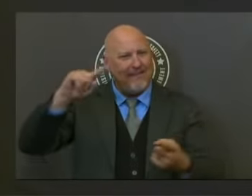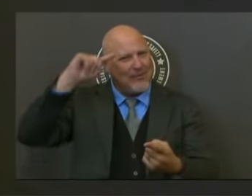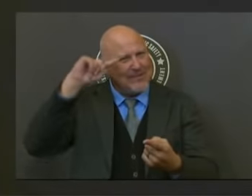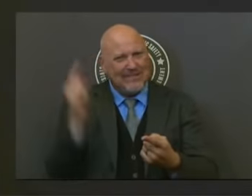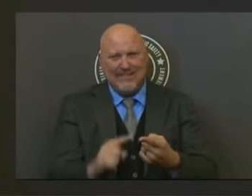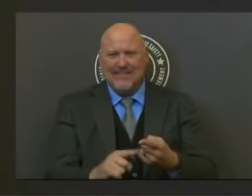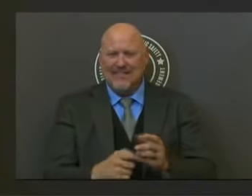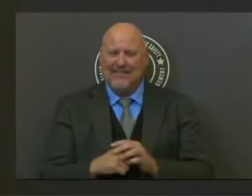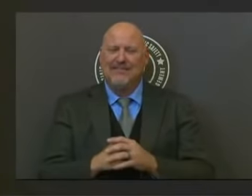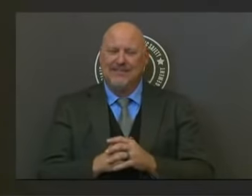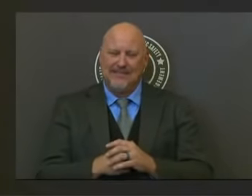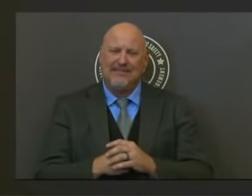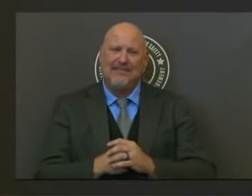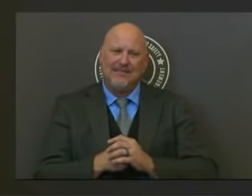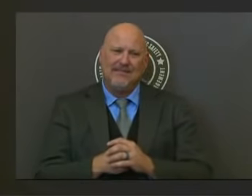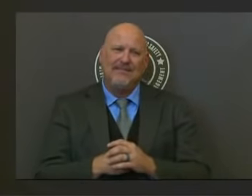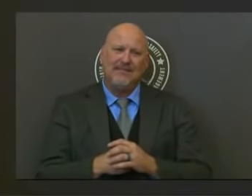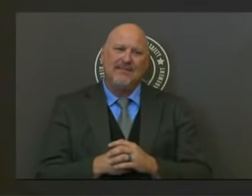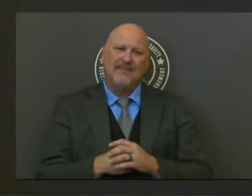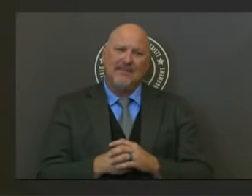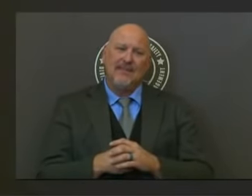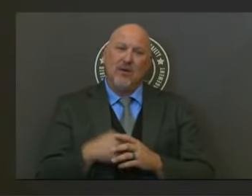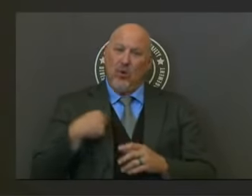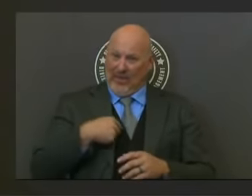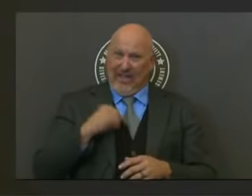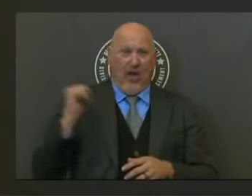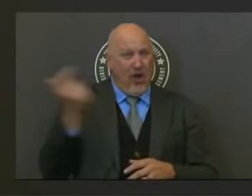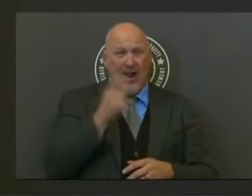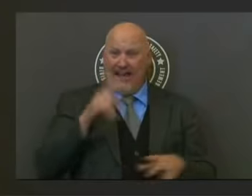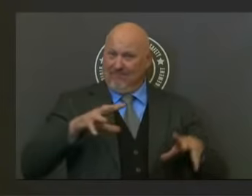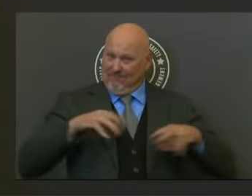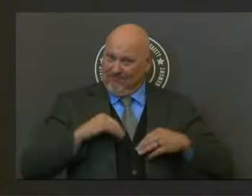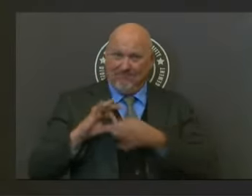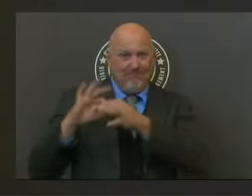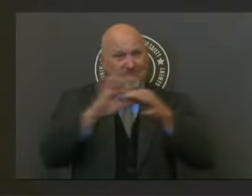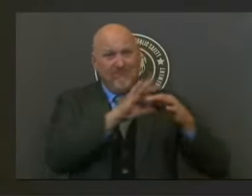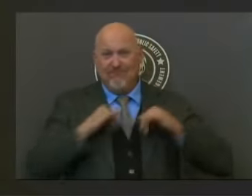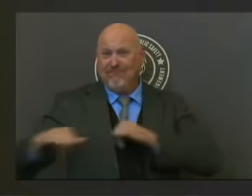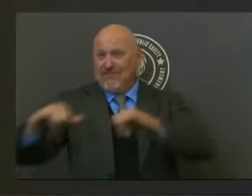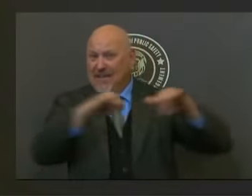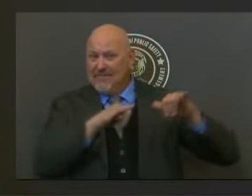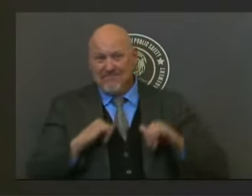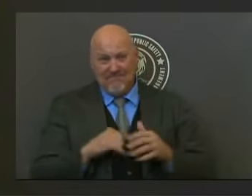doing this together well we all